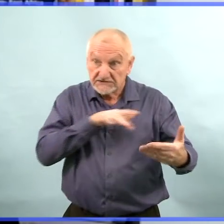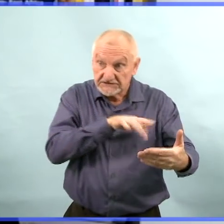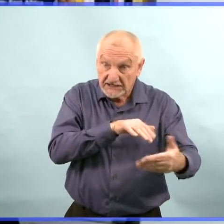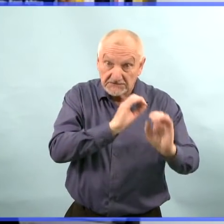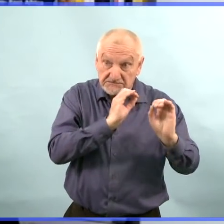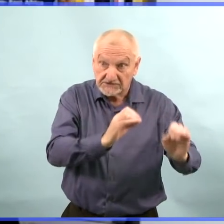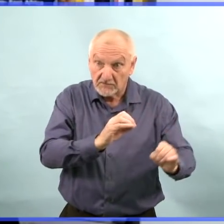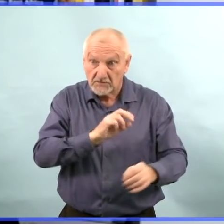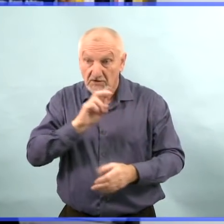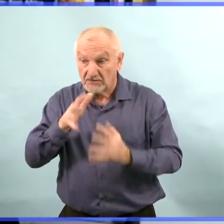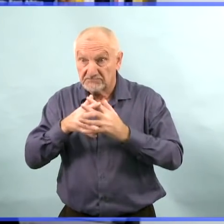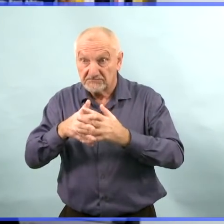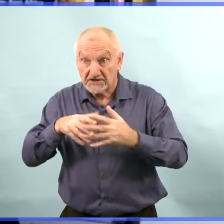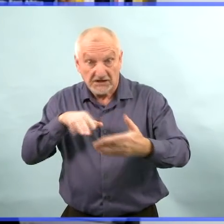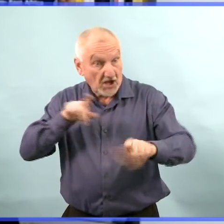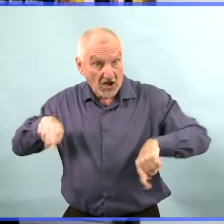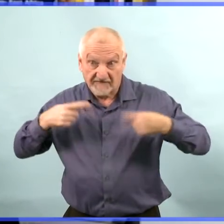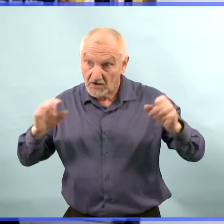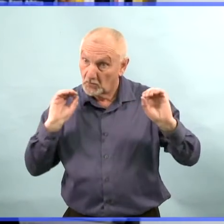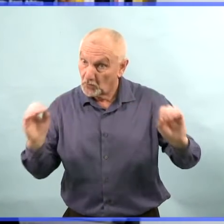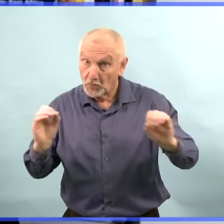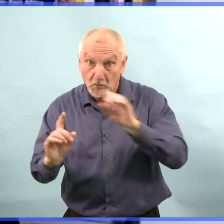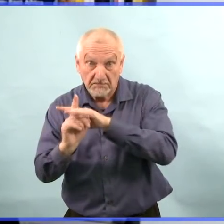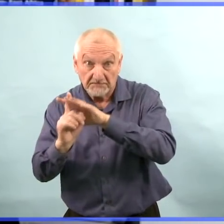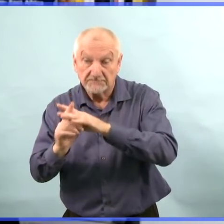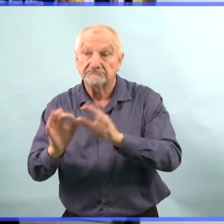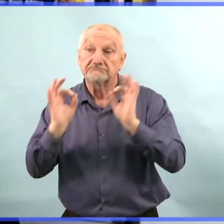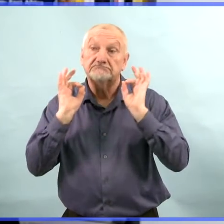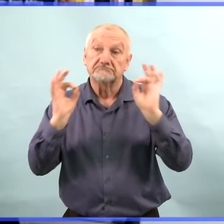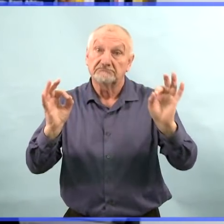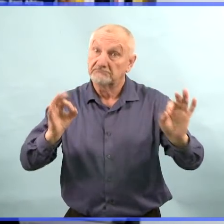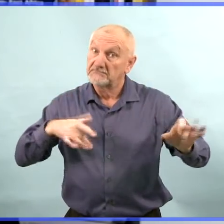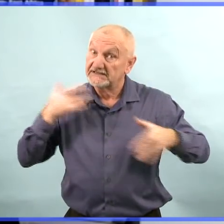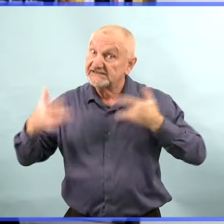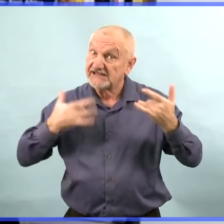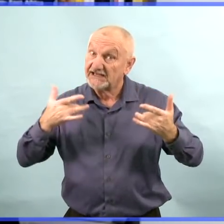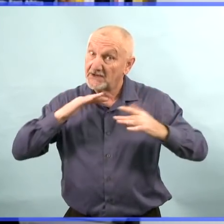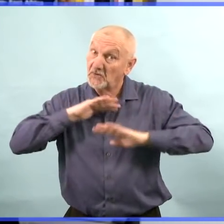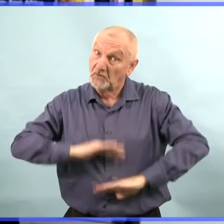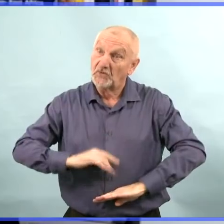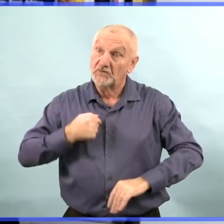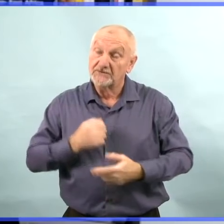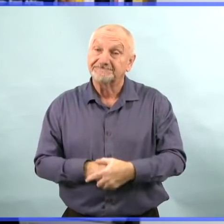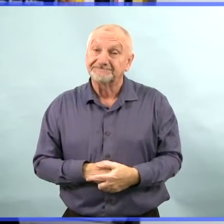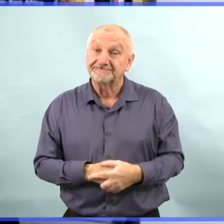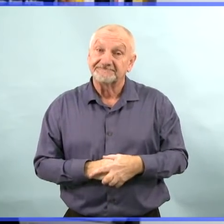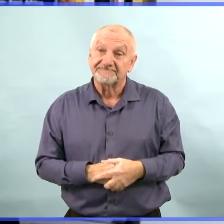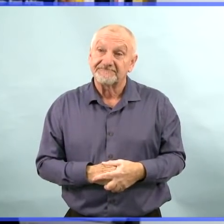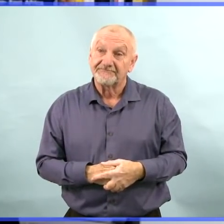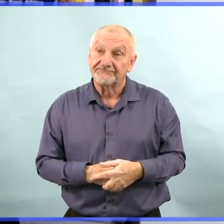far is really exciting for all of us involved in the rollout and hopefully very reassuring for